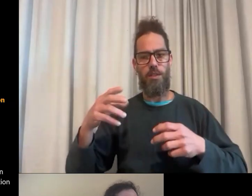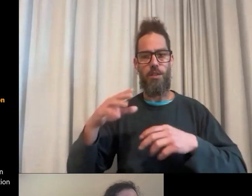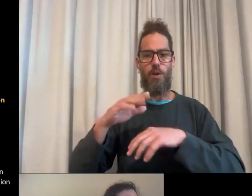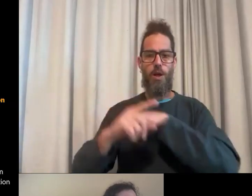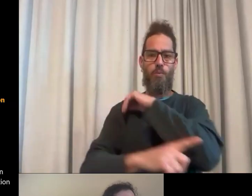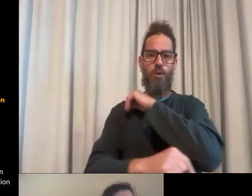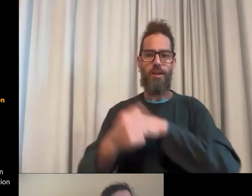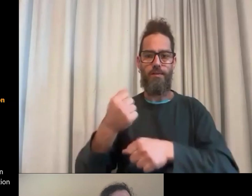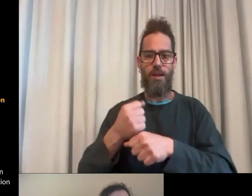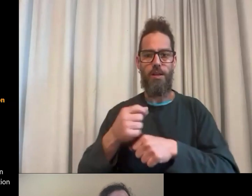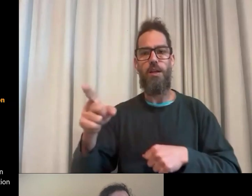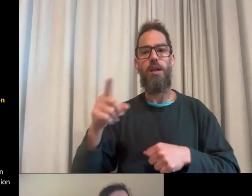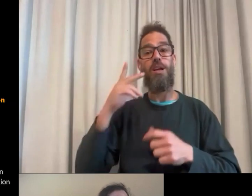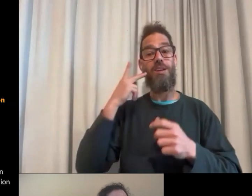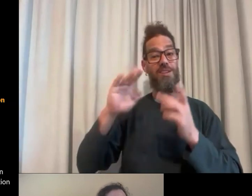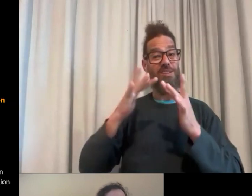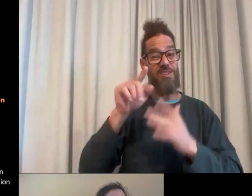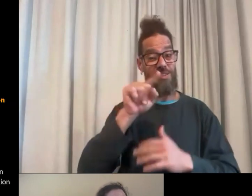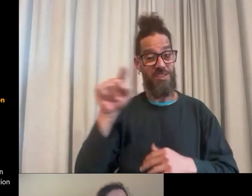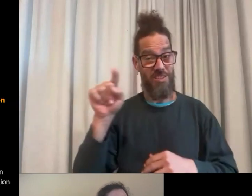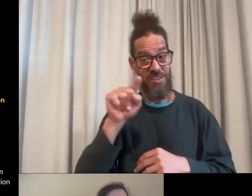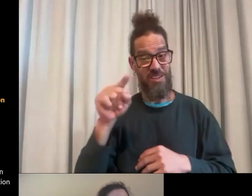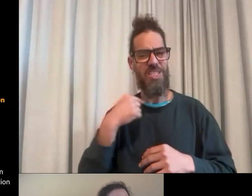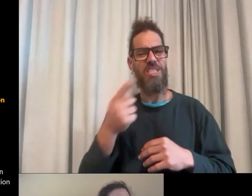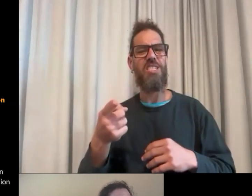saying that one of our biggest problems with our websites